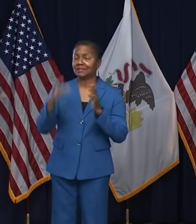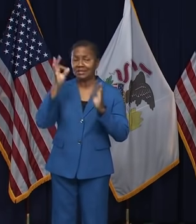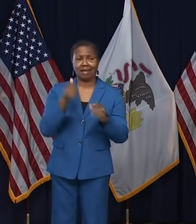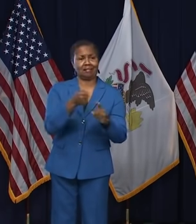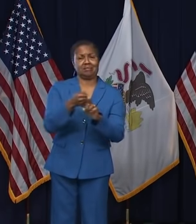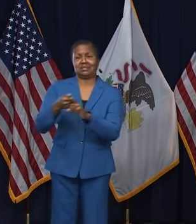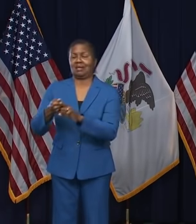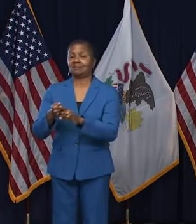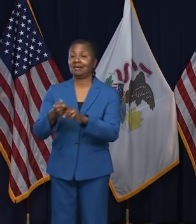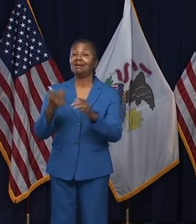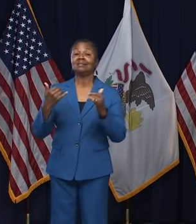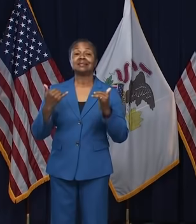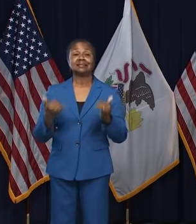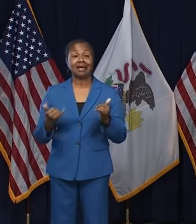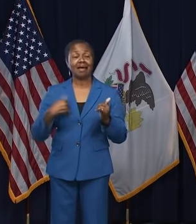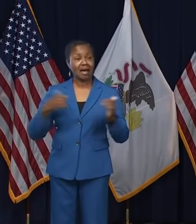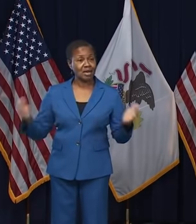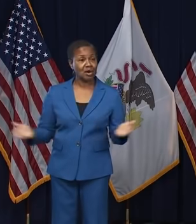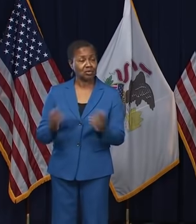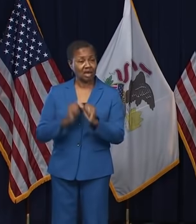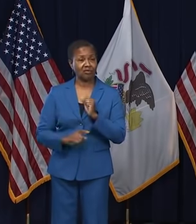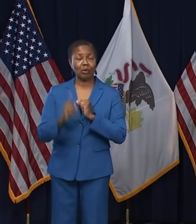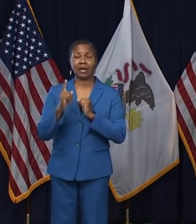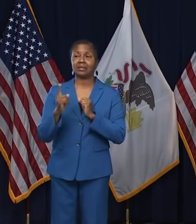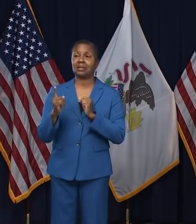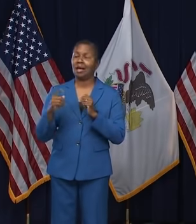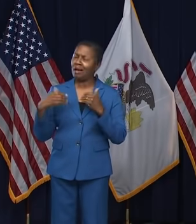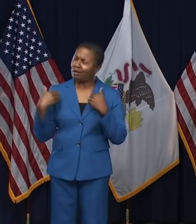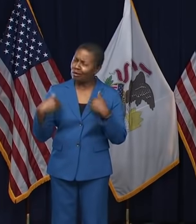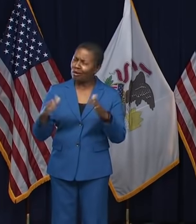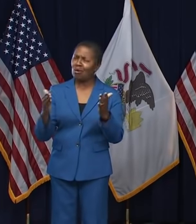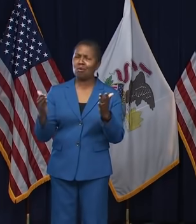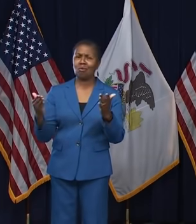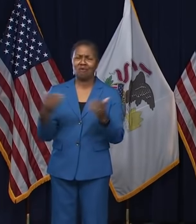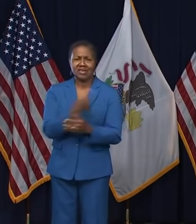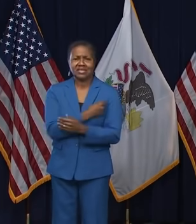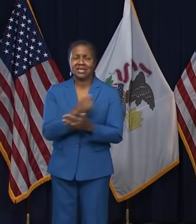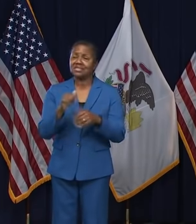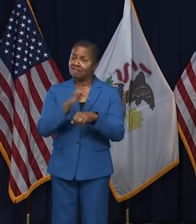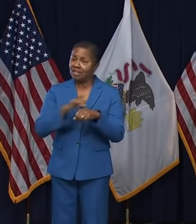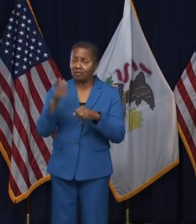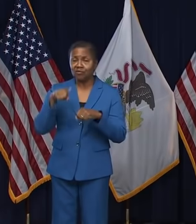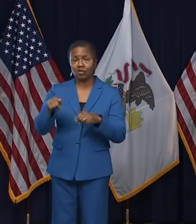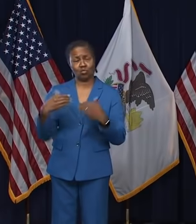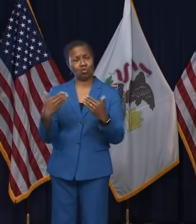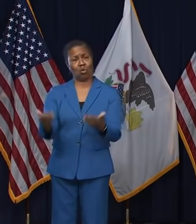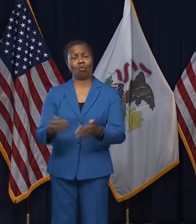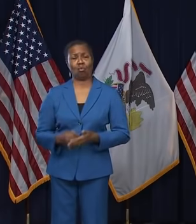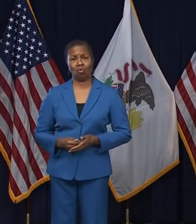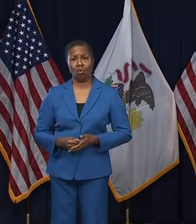vaccinated and- we hope the people just choose on their own